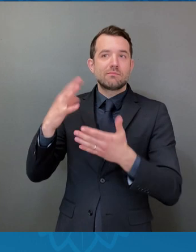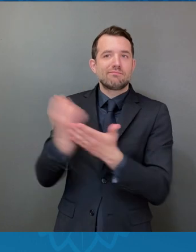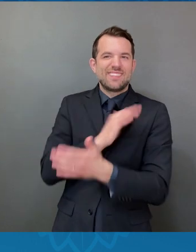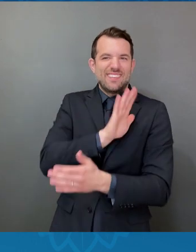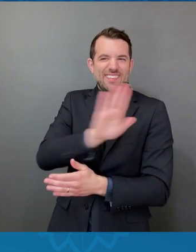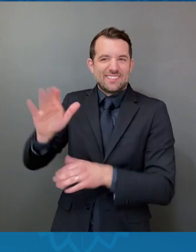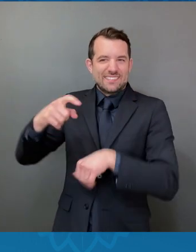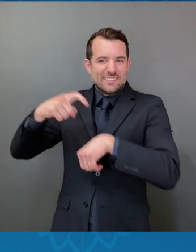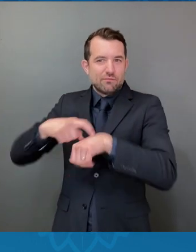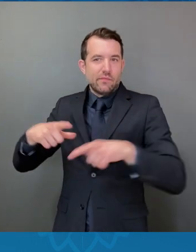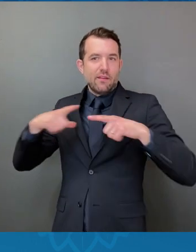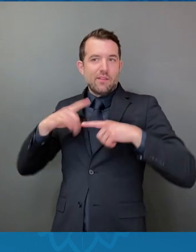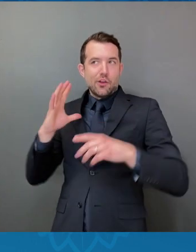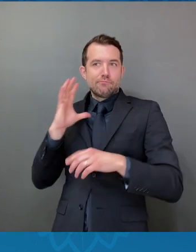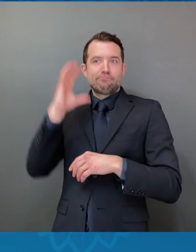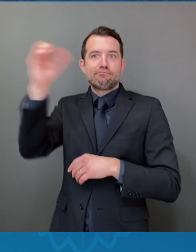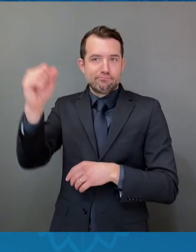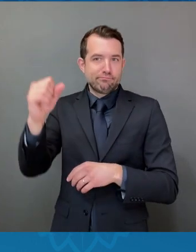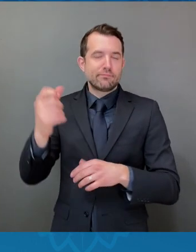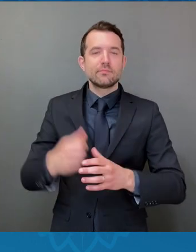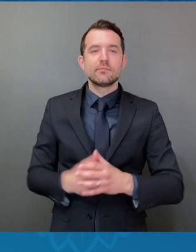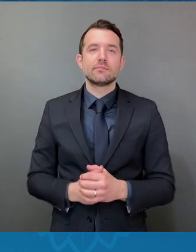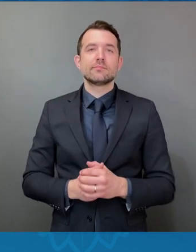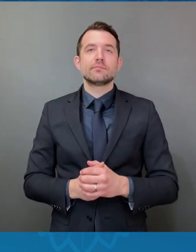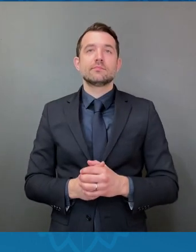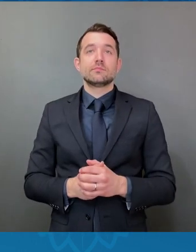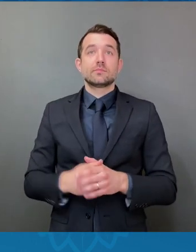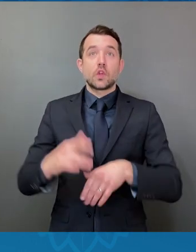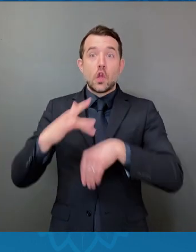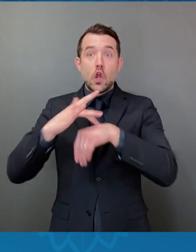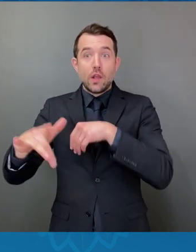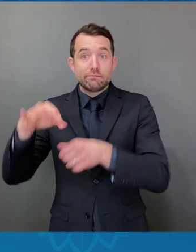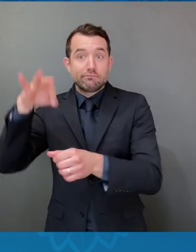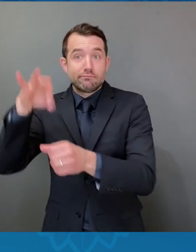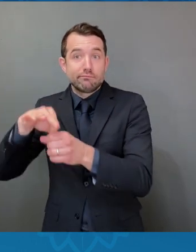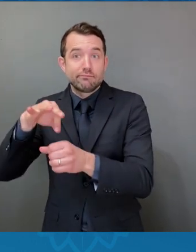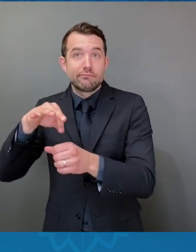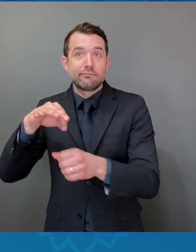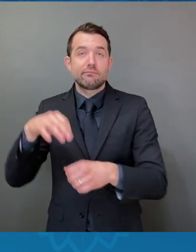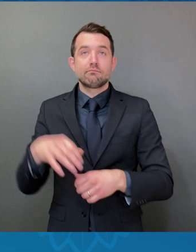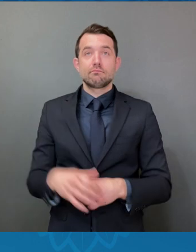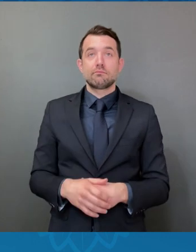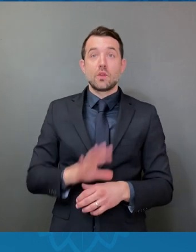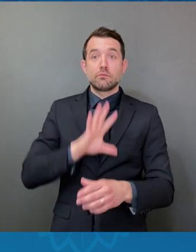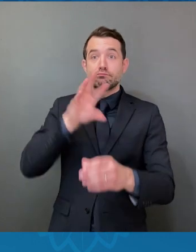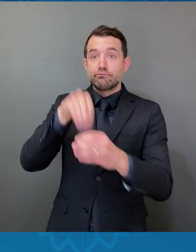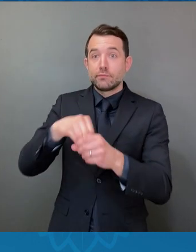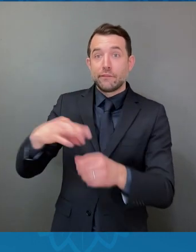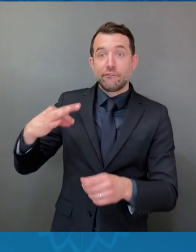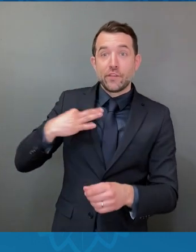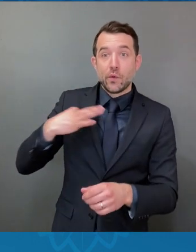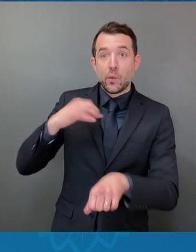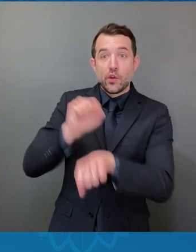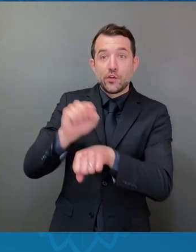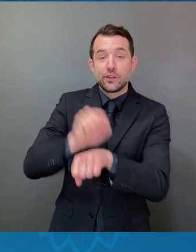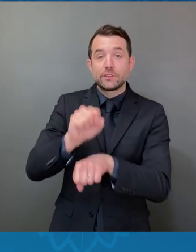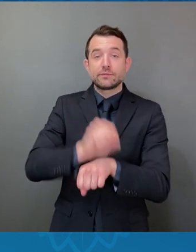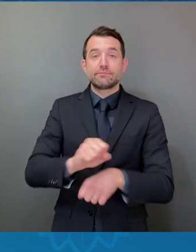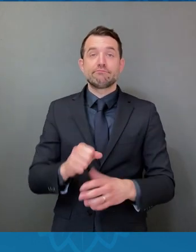to cast a ballot early or to serve as a poll worker in federal, state, local, tribal or territorial elections.